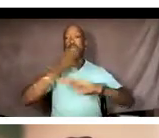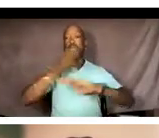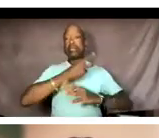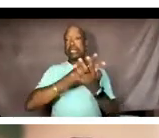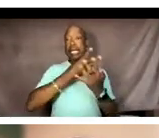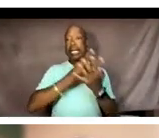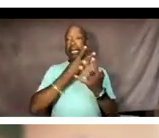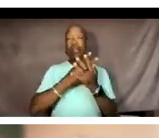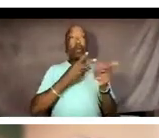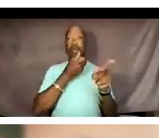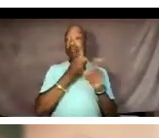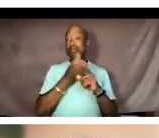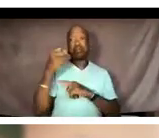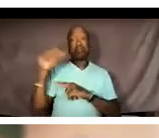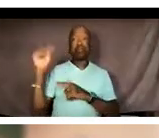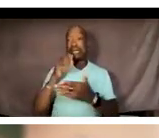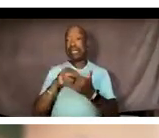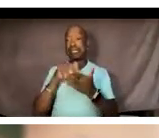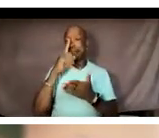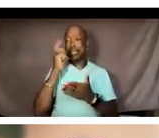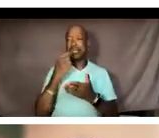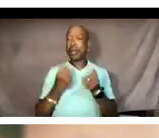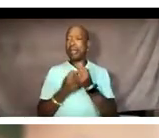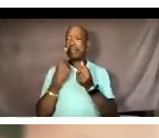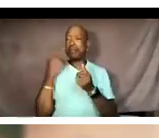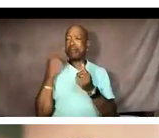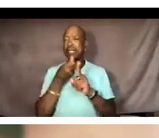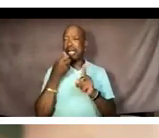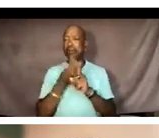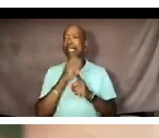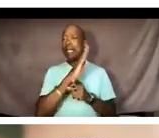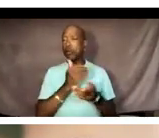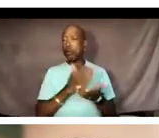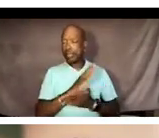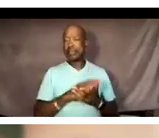against for trying to advocate for themselves inside and so yeah this is maybe the first